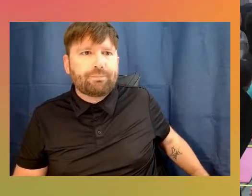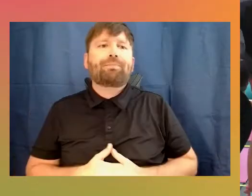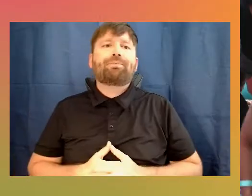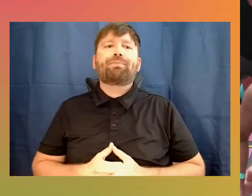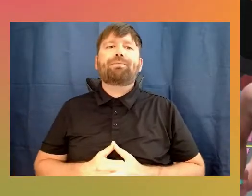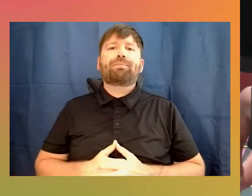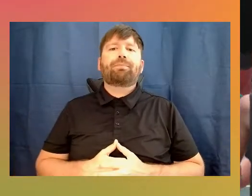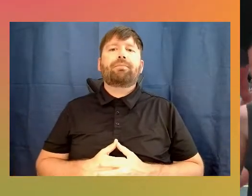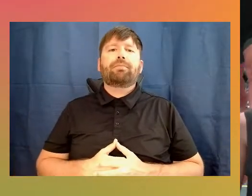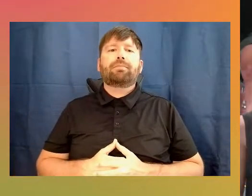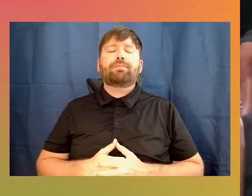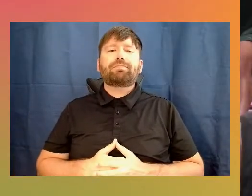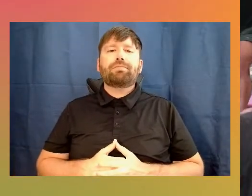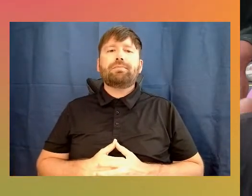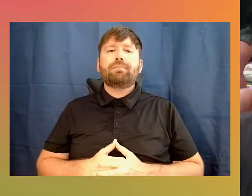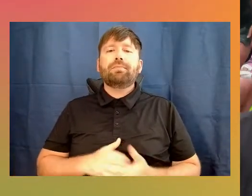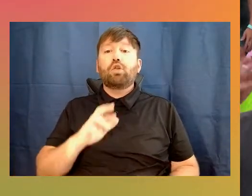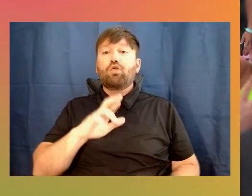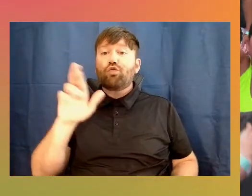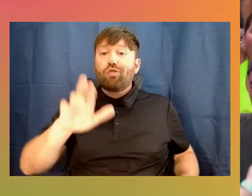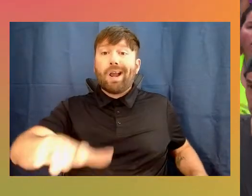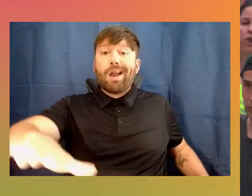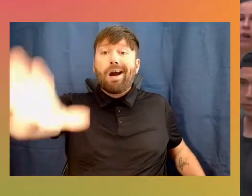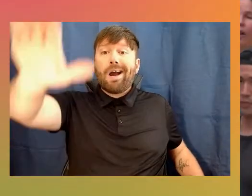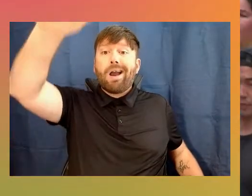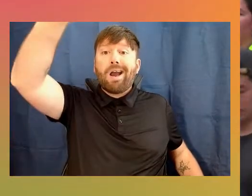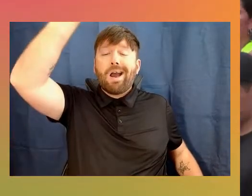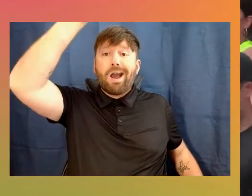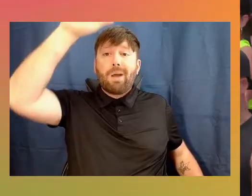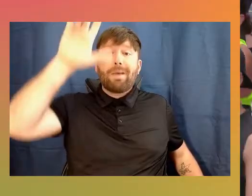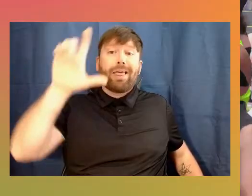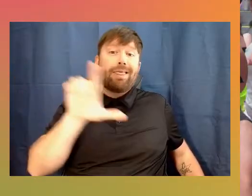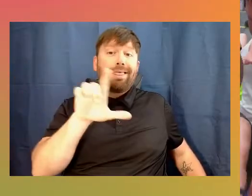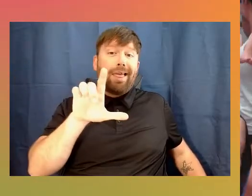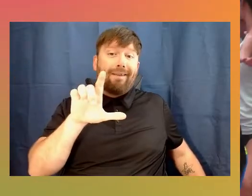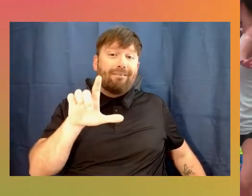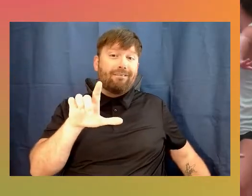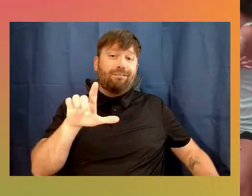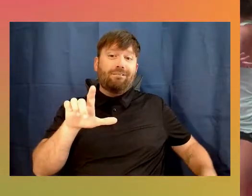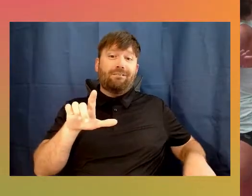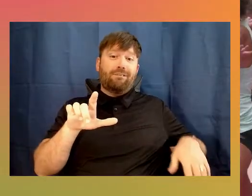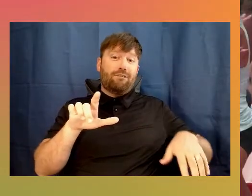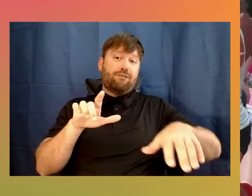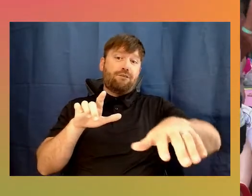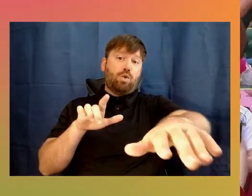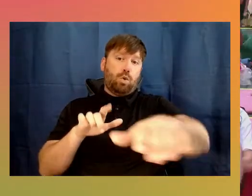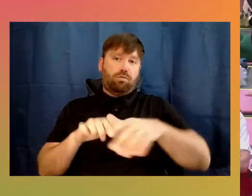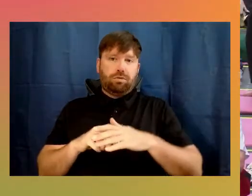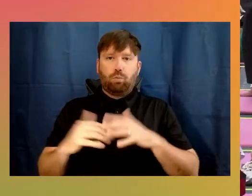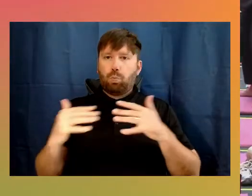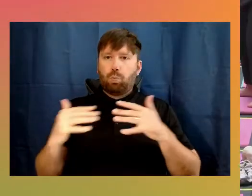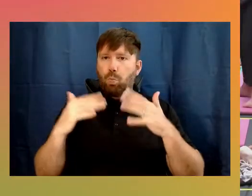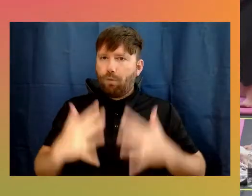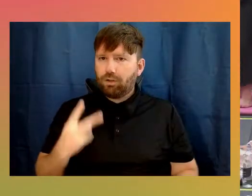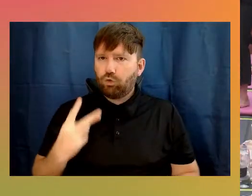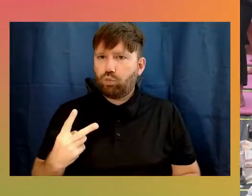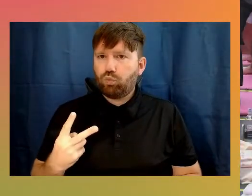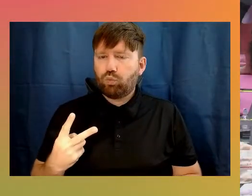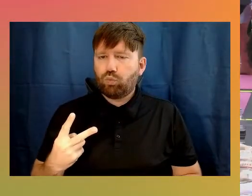THIS TIME YOU'RE RIGHT ARM IS GOING TO REACH FORWARD, YOUR